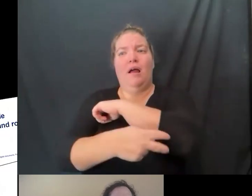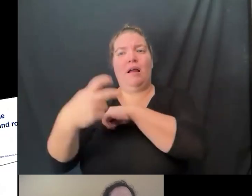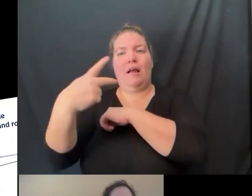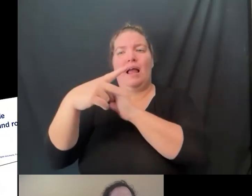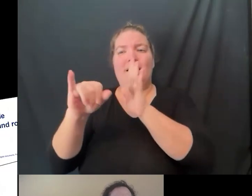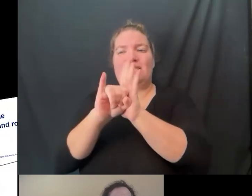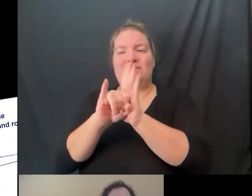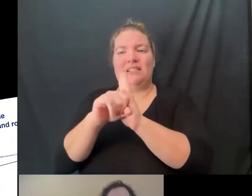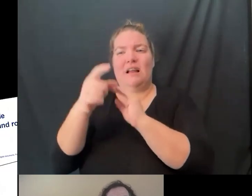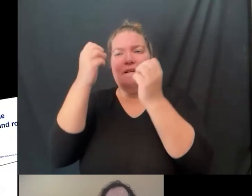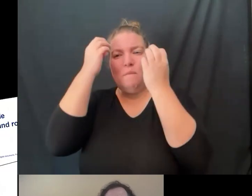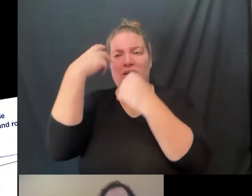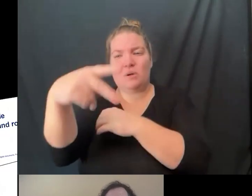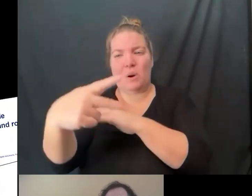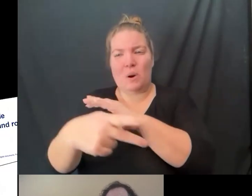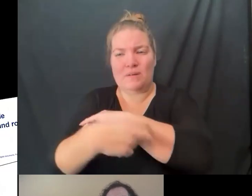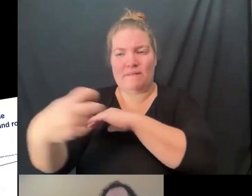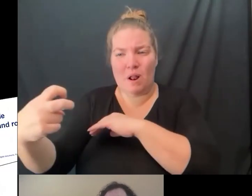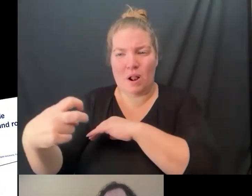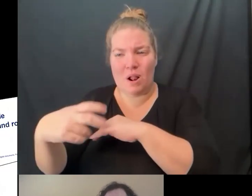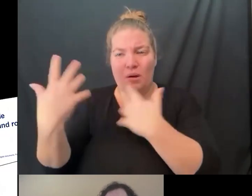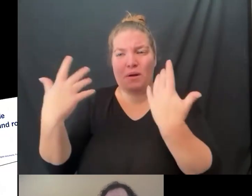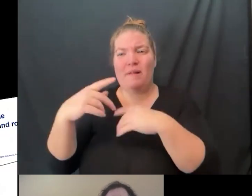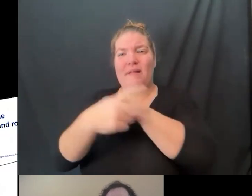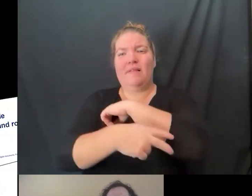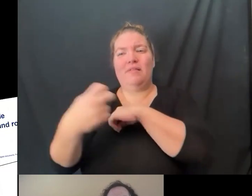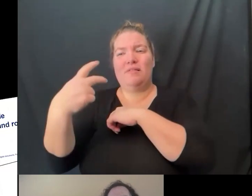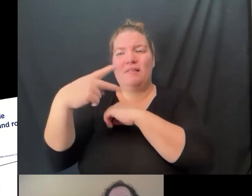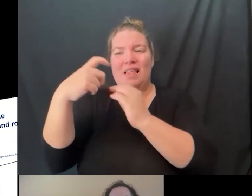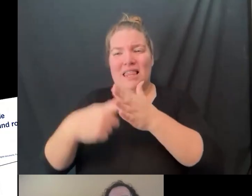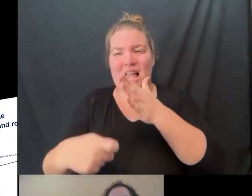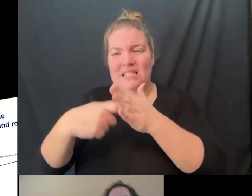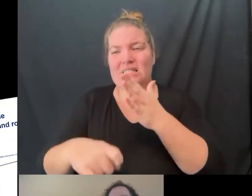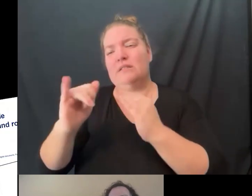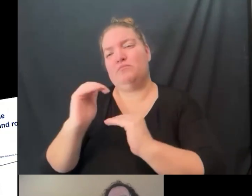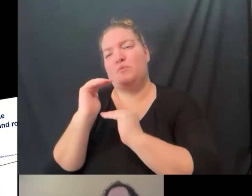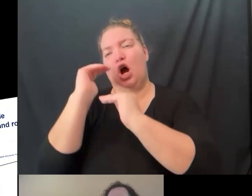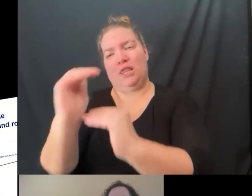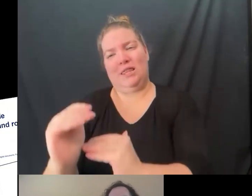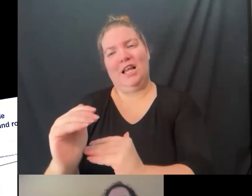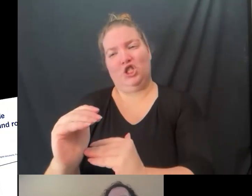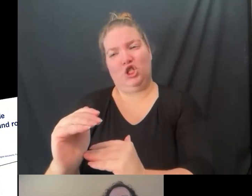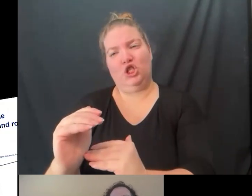is to make sure someone doesn't steal your identity, or that your taxes get filed right. In which case, you could argue that the security provisions